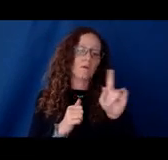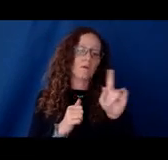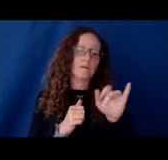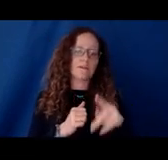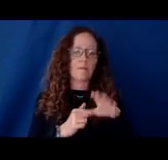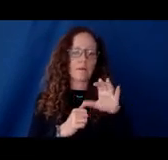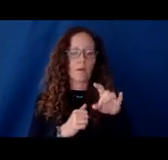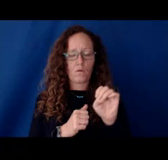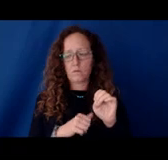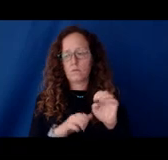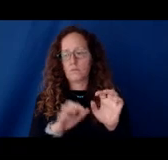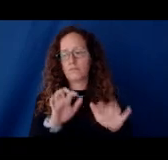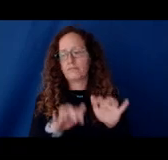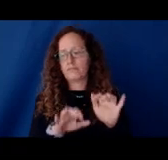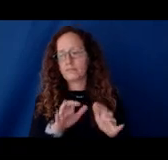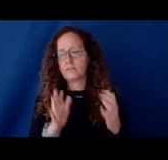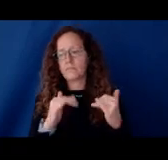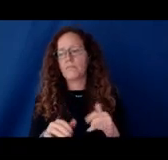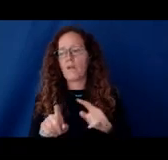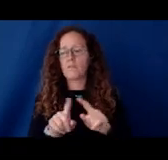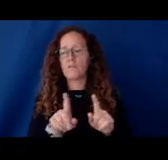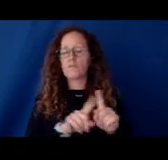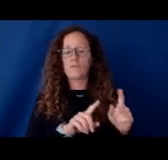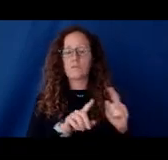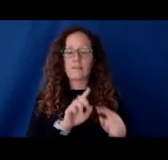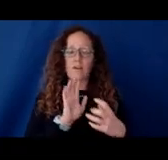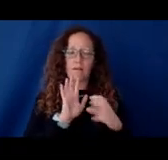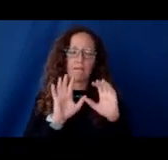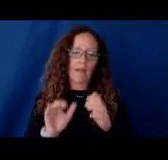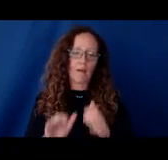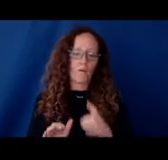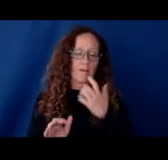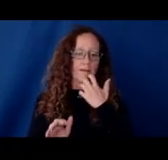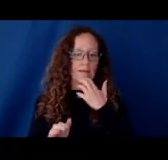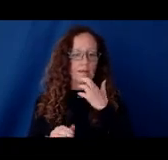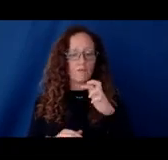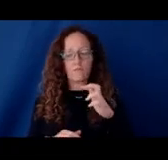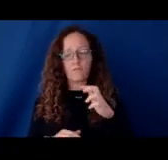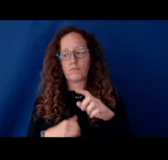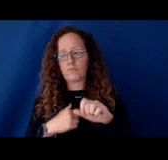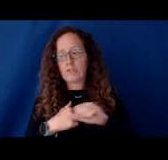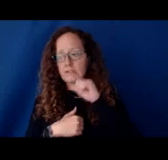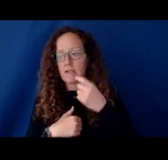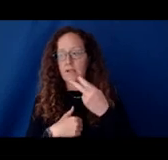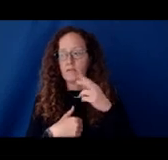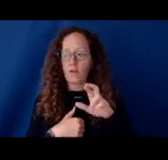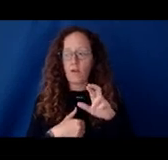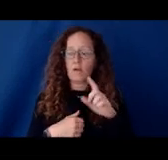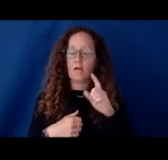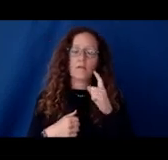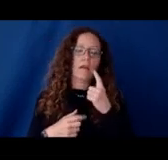are tailored to the category of HeatRisk and AQI. Here are examples of heat prevention messages and